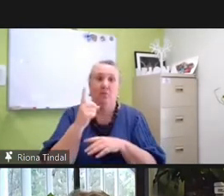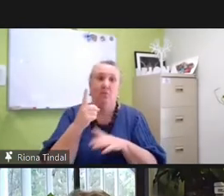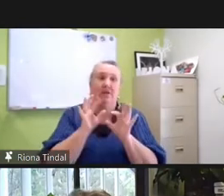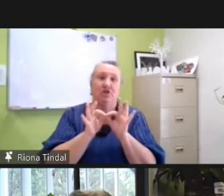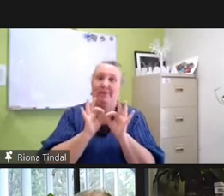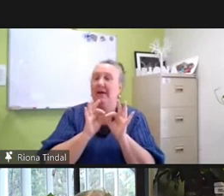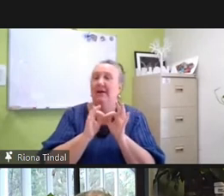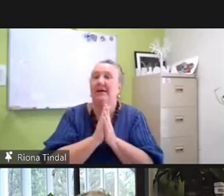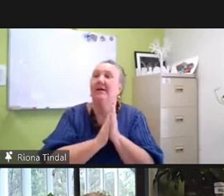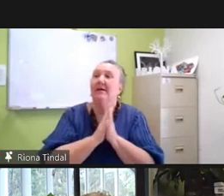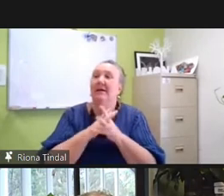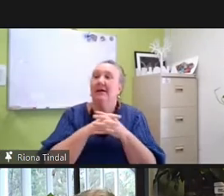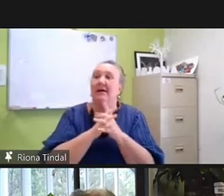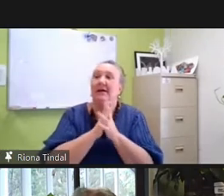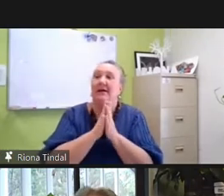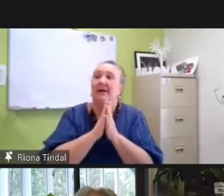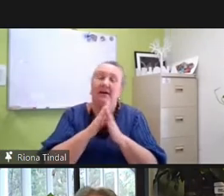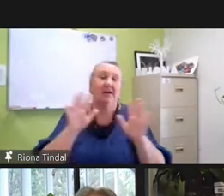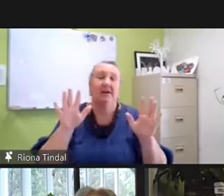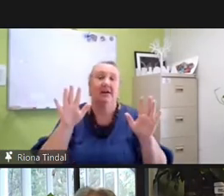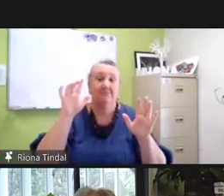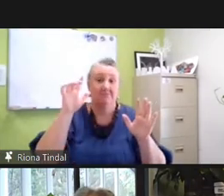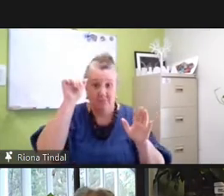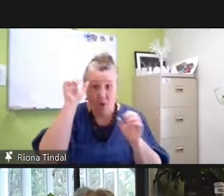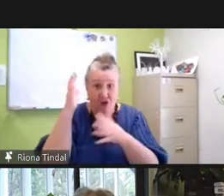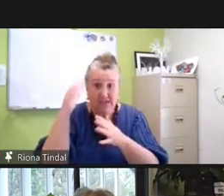might expect. That was at TAFE, my first interpreted experience there.